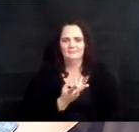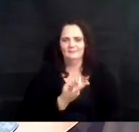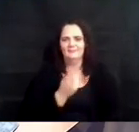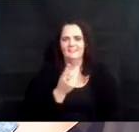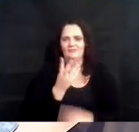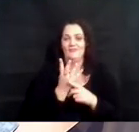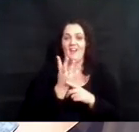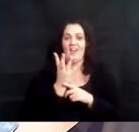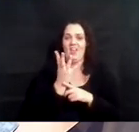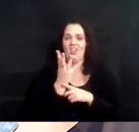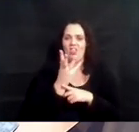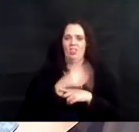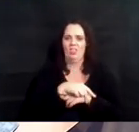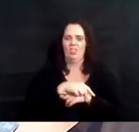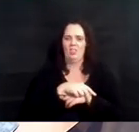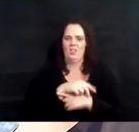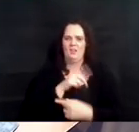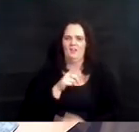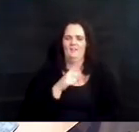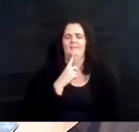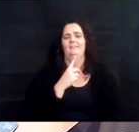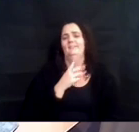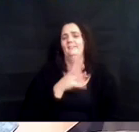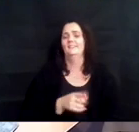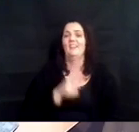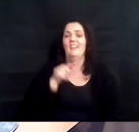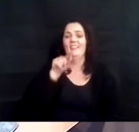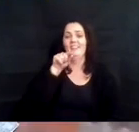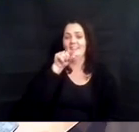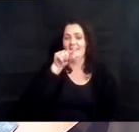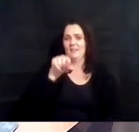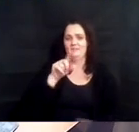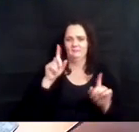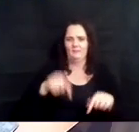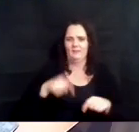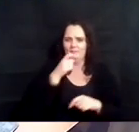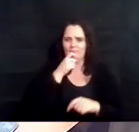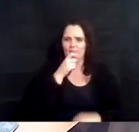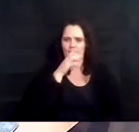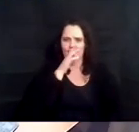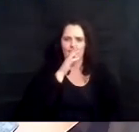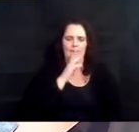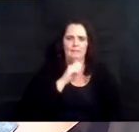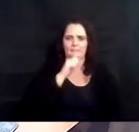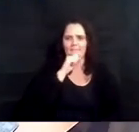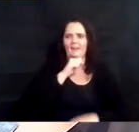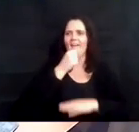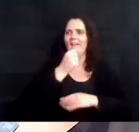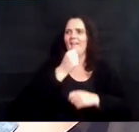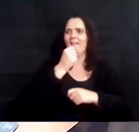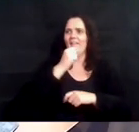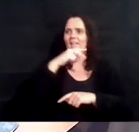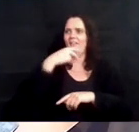to collapse. I'm sorry, this has turned into sort of a melancholy animation here, this morning and take another frame.